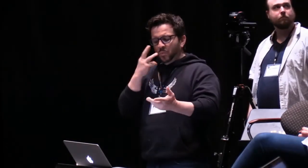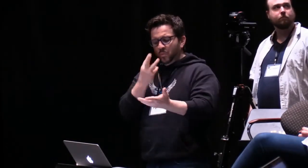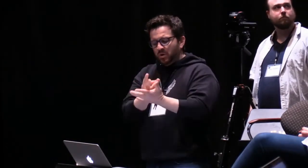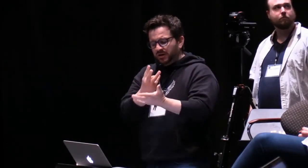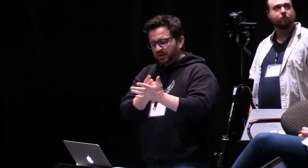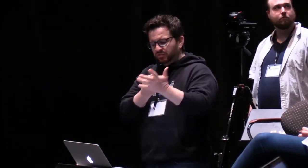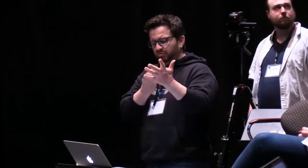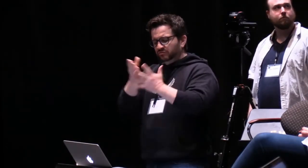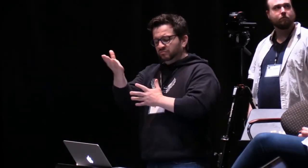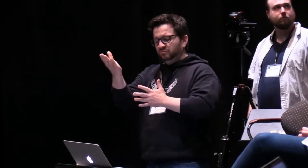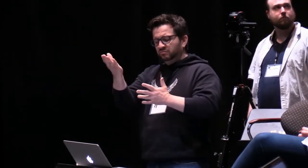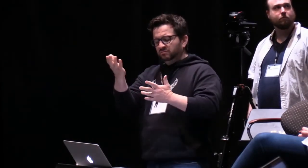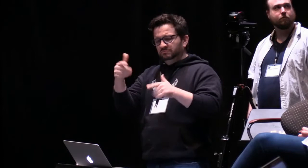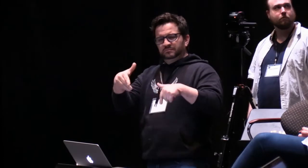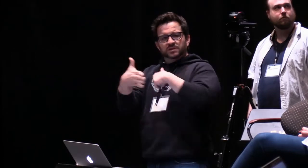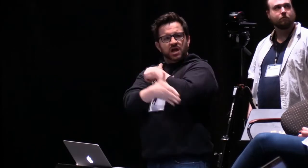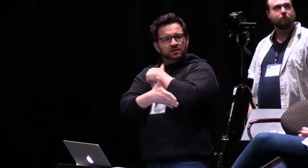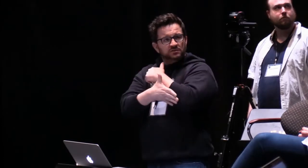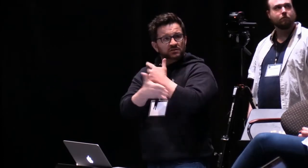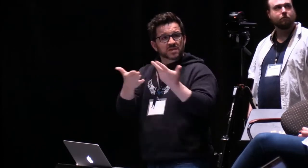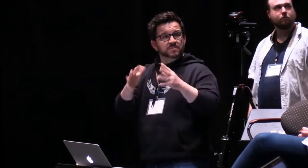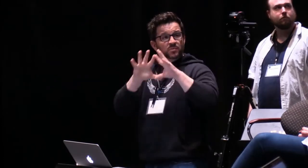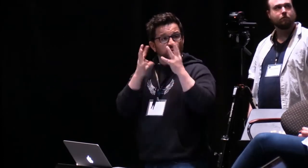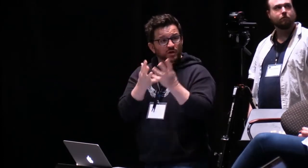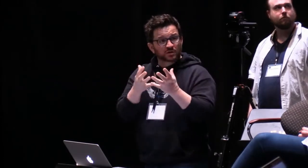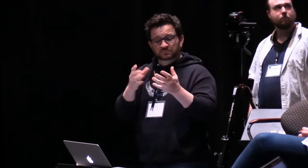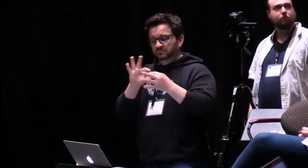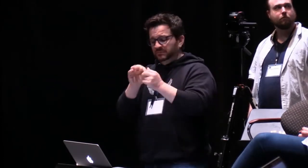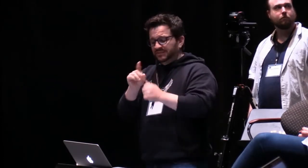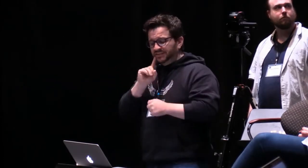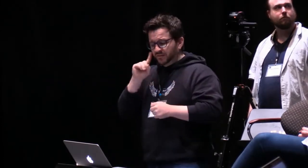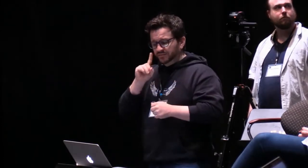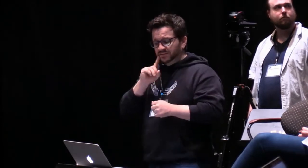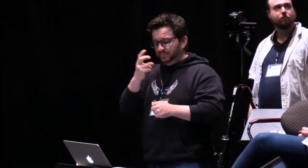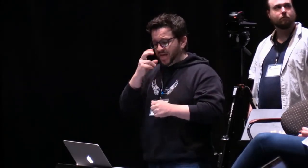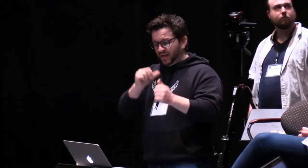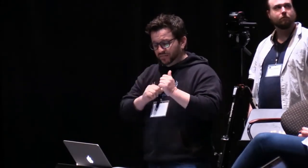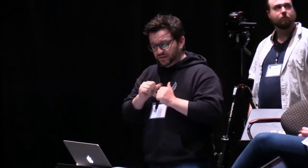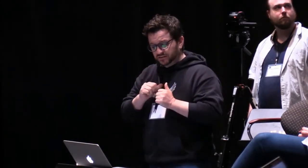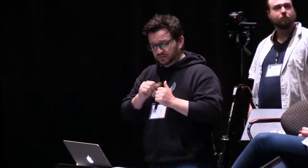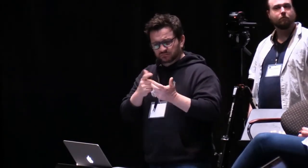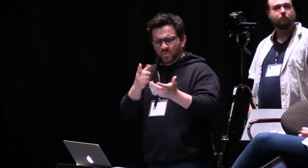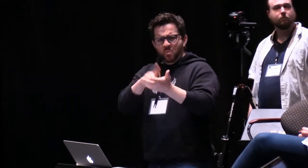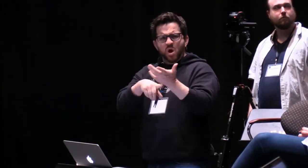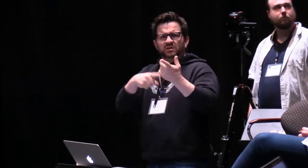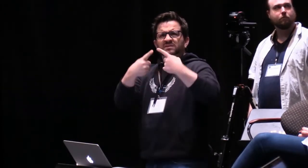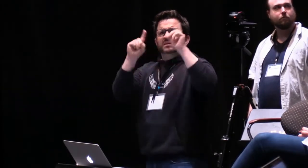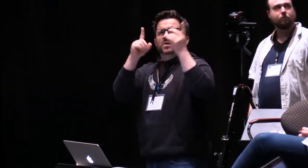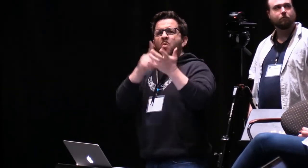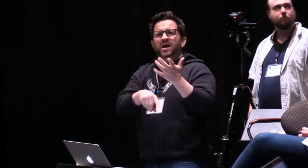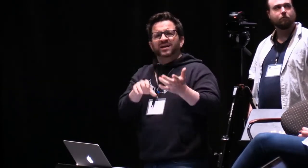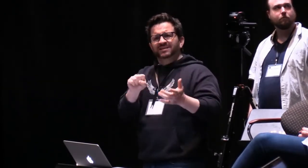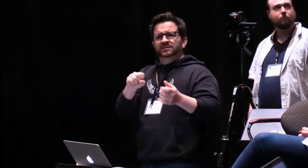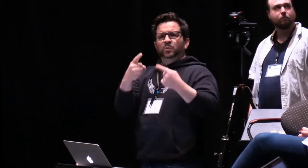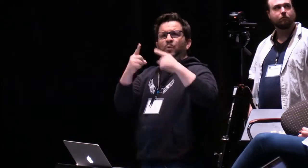or may not, but when we talk about the successful witnesses, in terms of deaf and deaf blind theater,